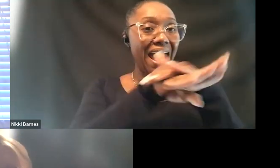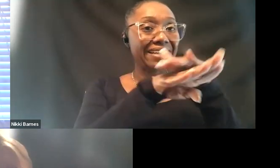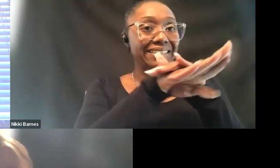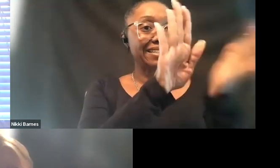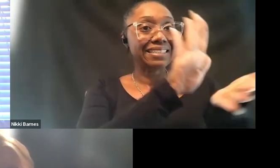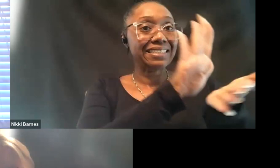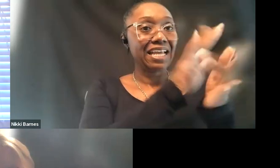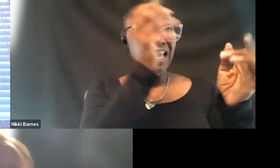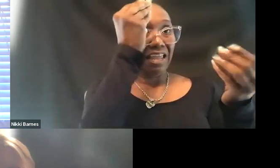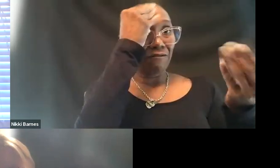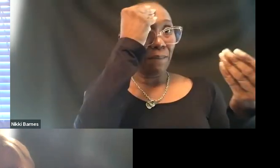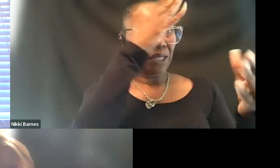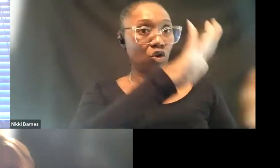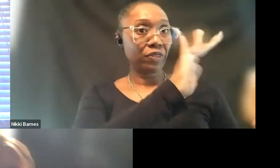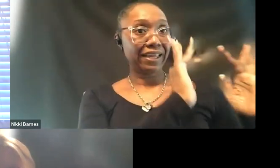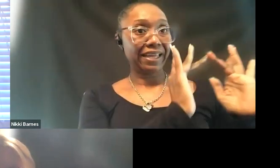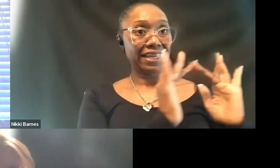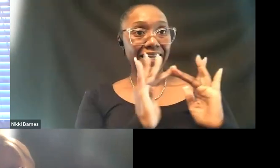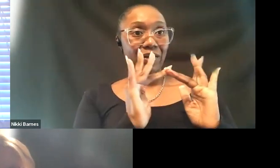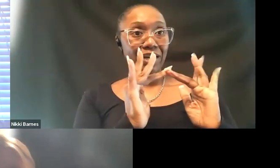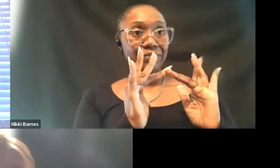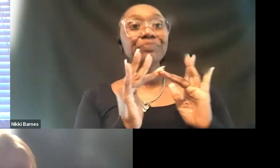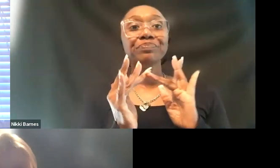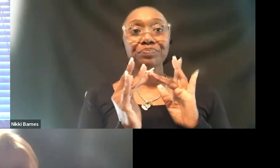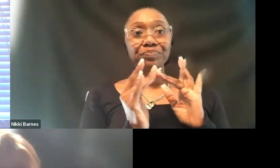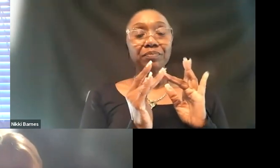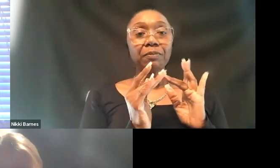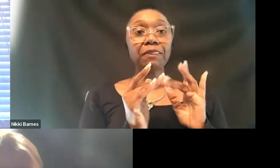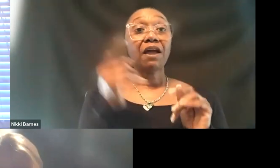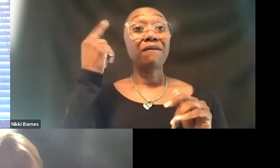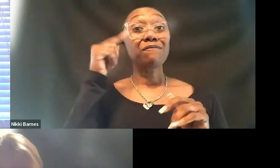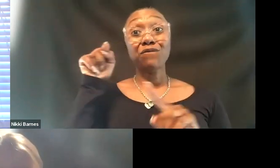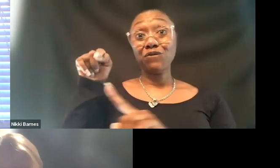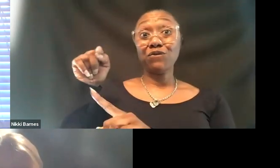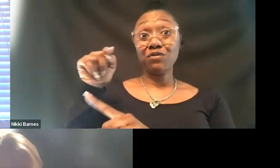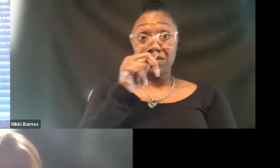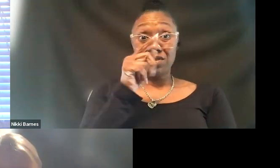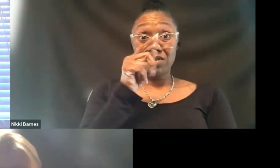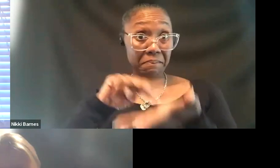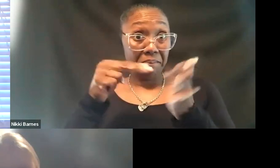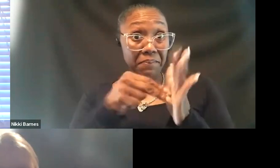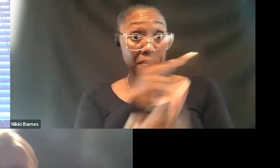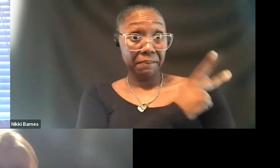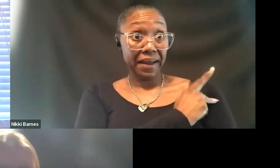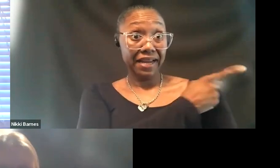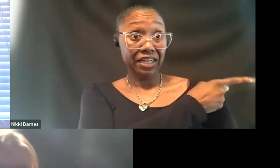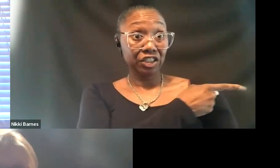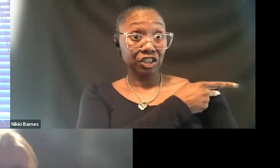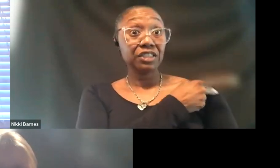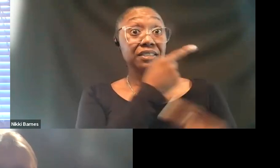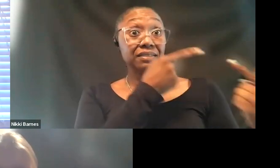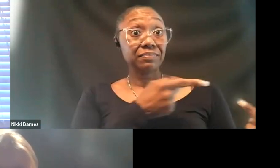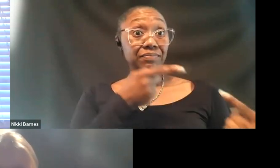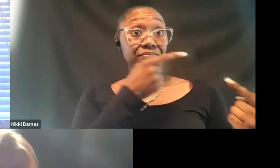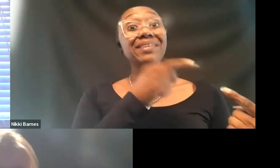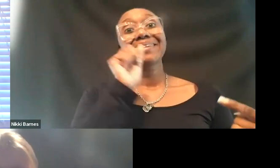Yes. Yeah, overwhelmingly, I think like for on the patient side, I'm assuming that yeah, this is a court, this is a barrier.